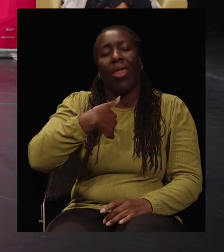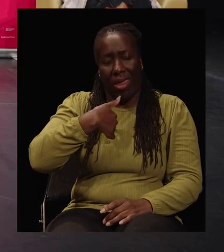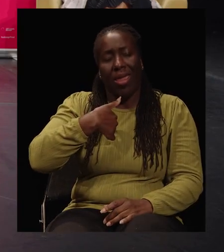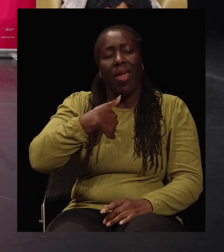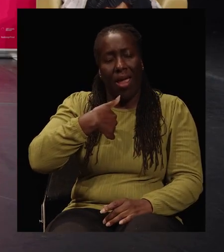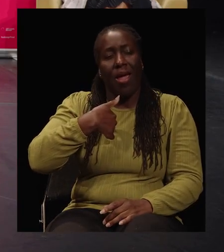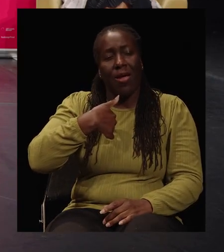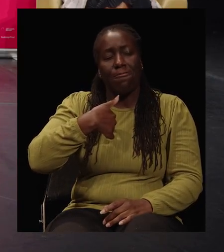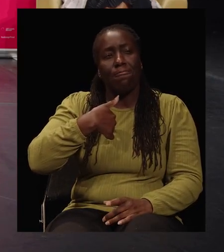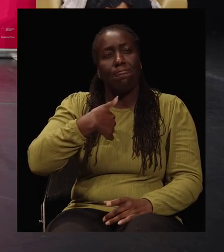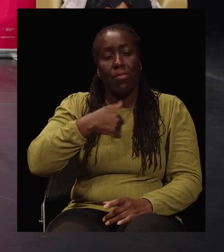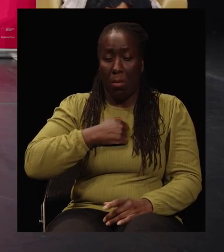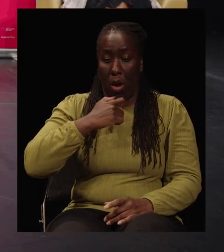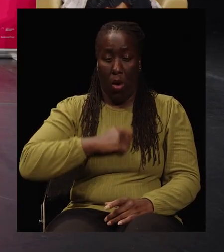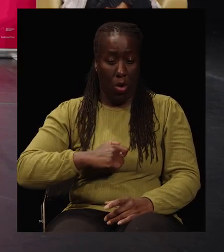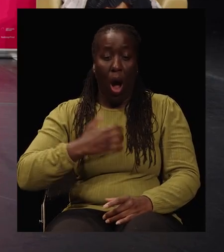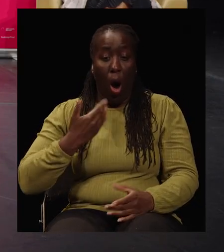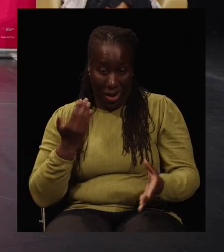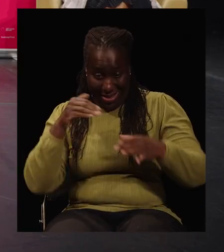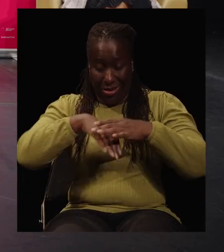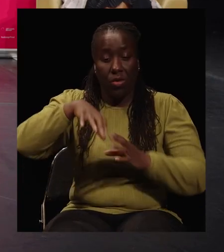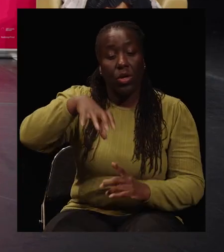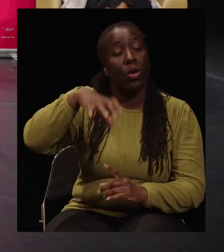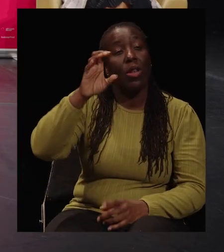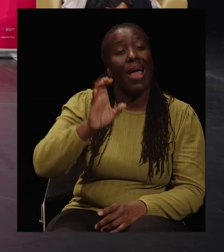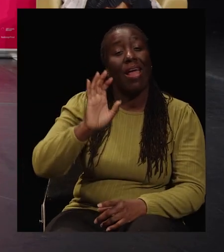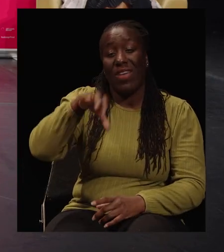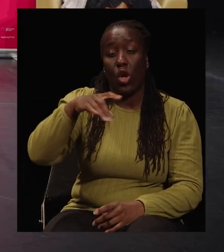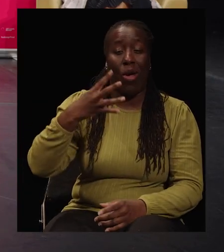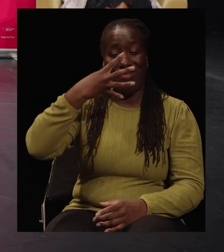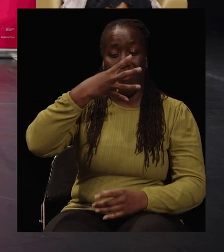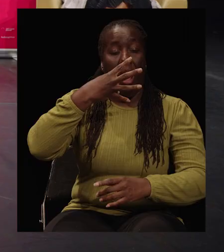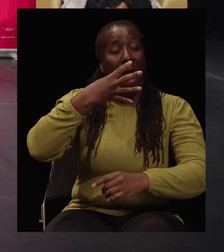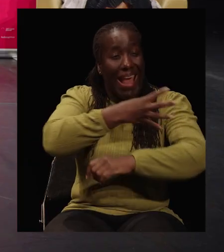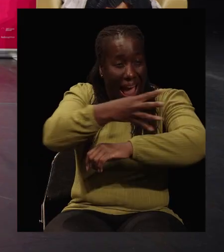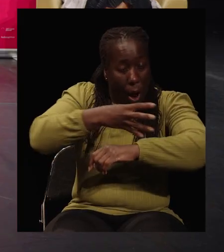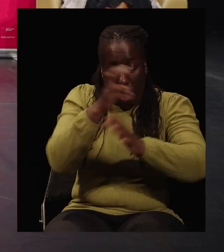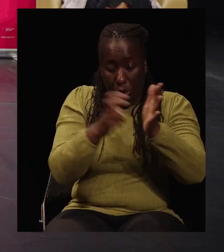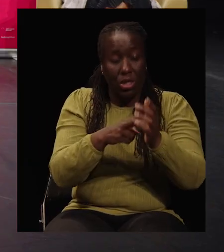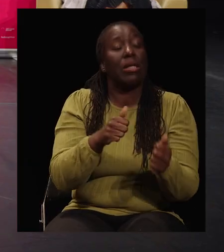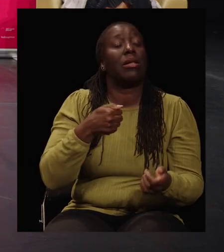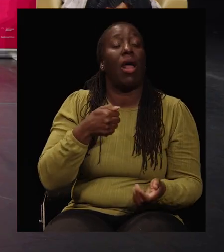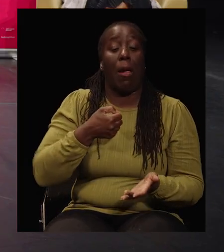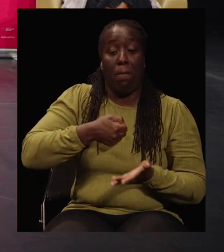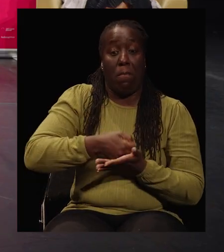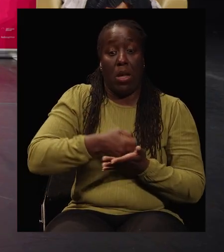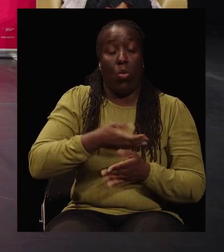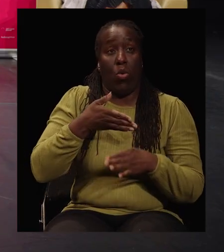that I went into that venue on a nine hour contract on minimum wage, and worked really hard,